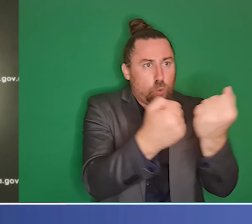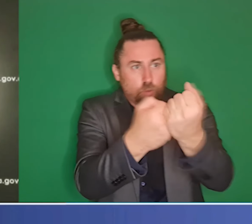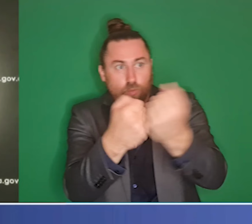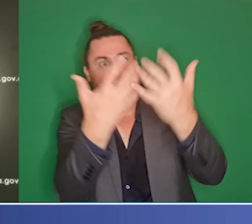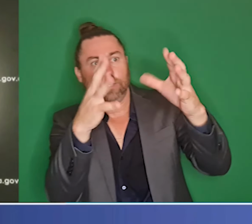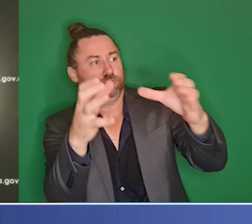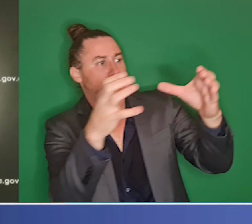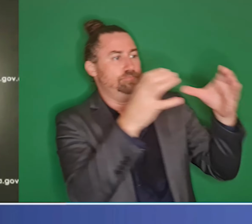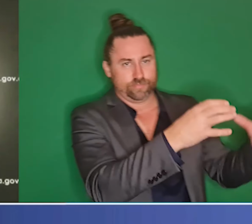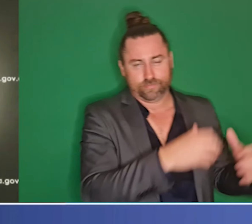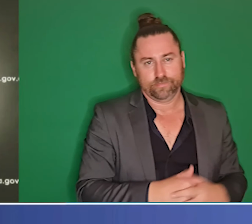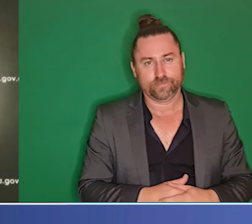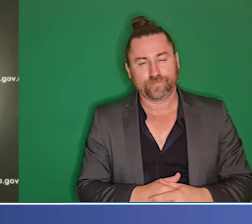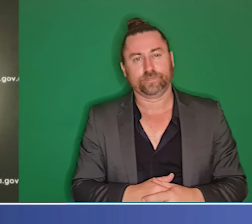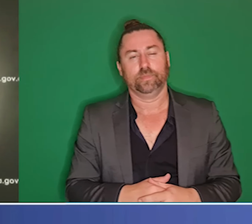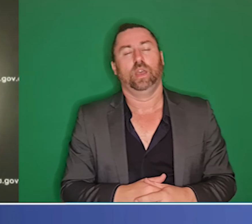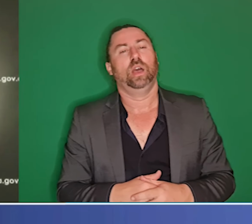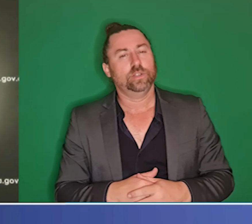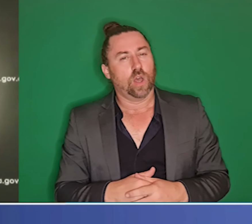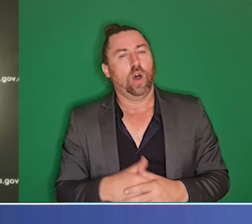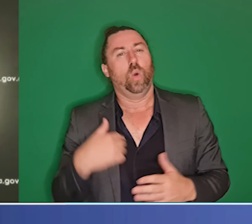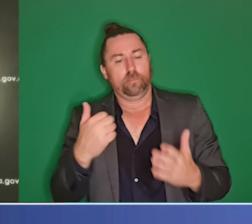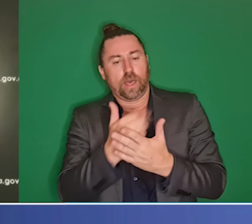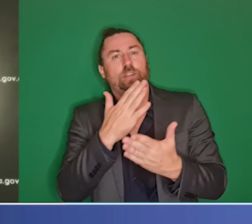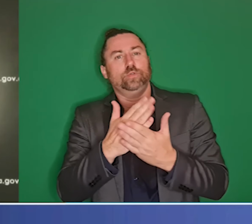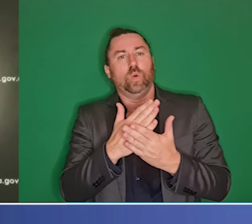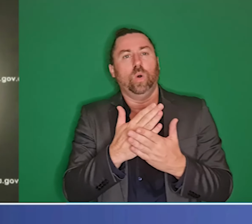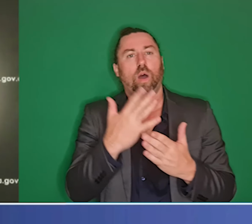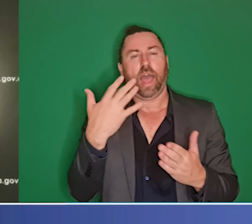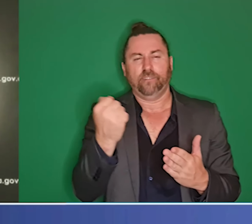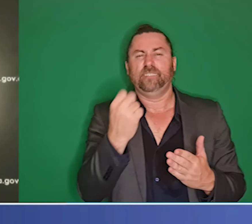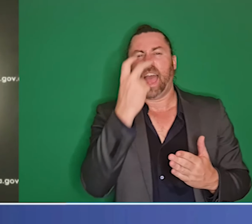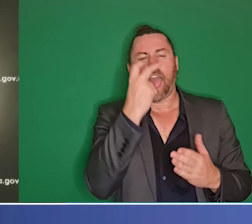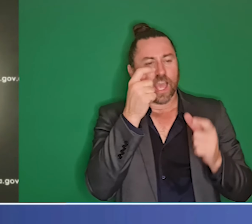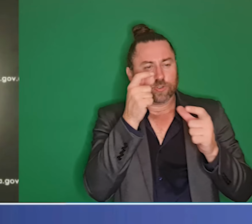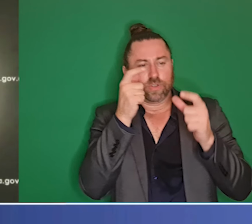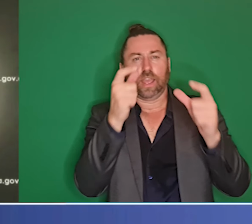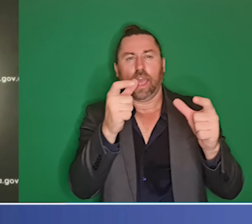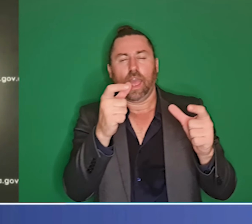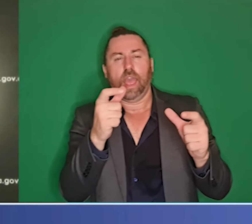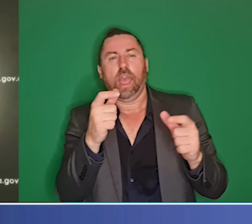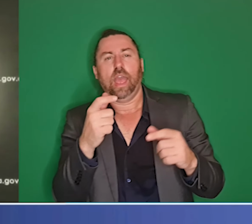is the provision of the aged care national classification staff or the AN-ACC staff.